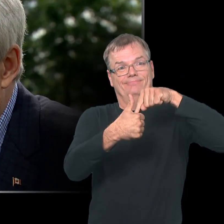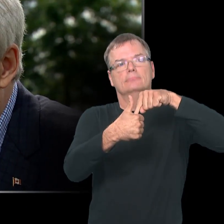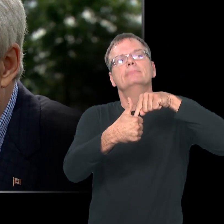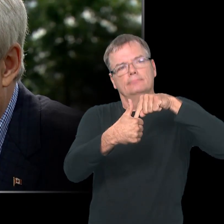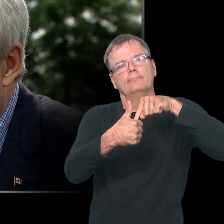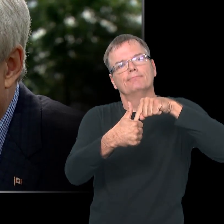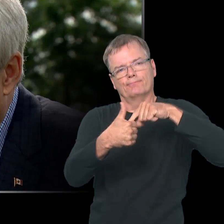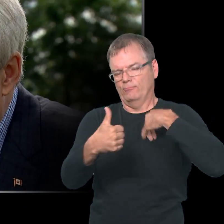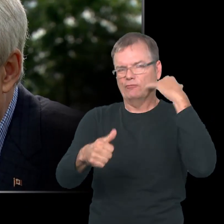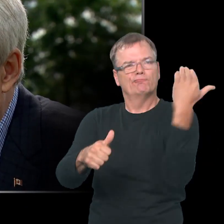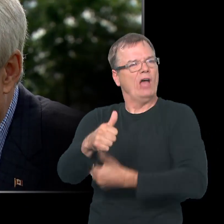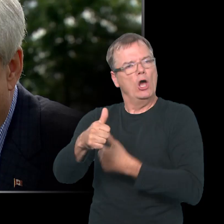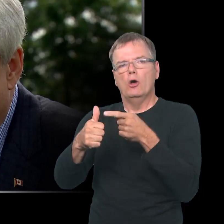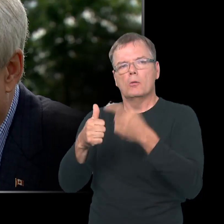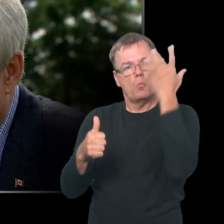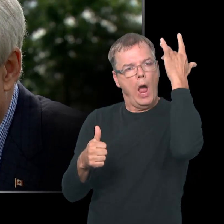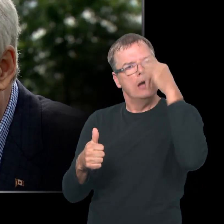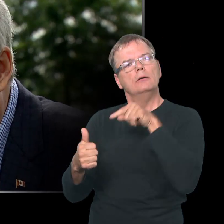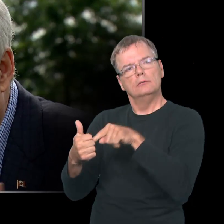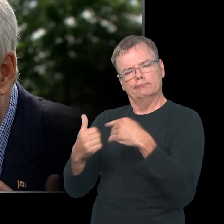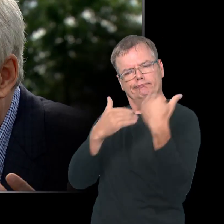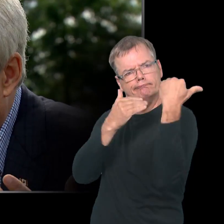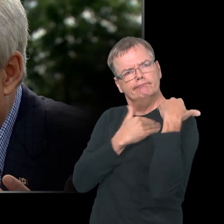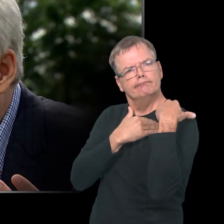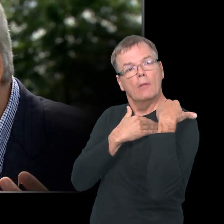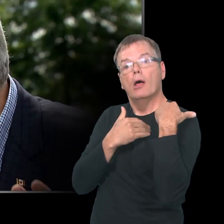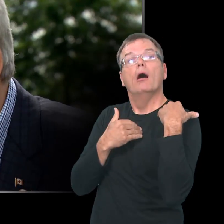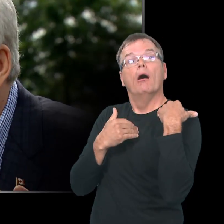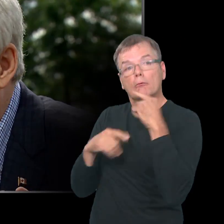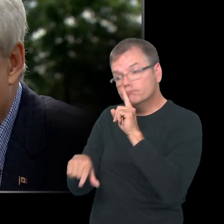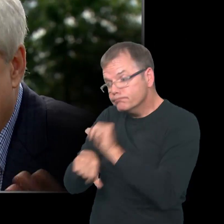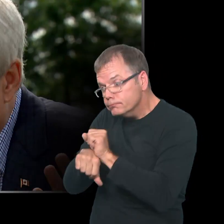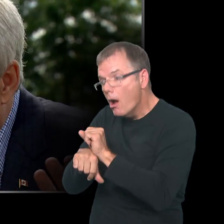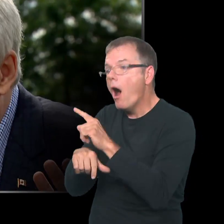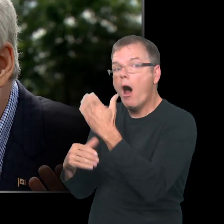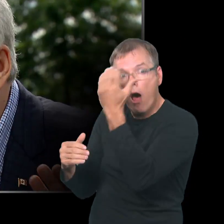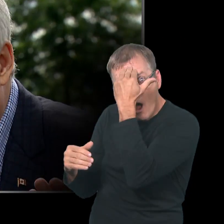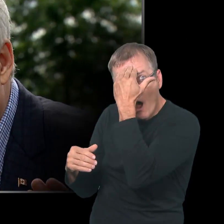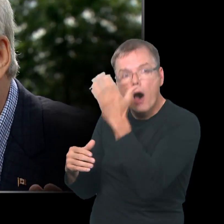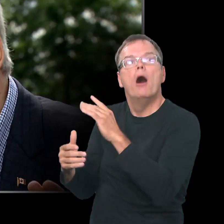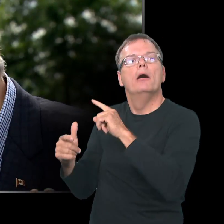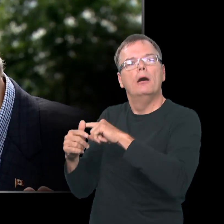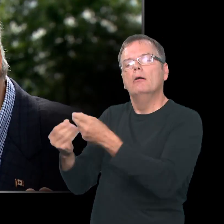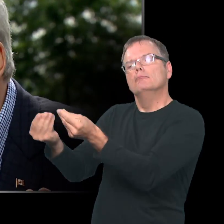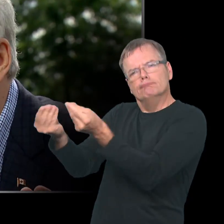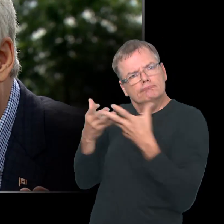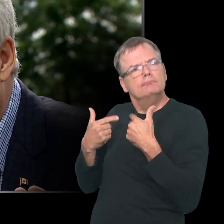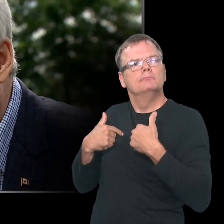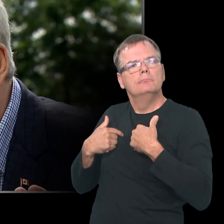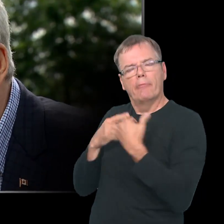I think he will be the first to admit, it was his obligation to tell me that he had decided,